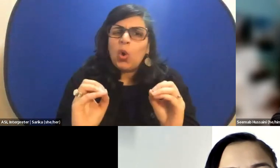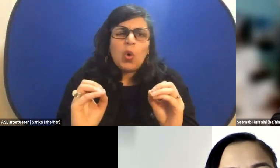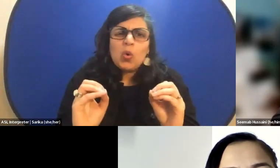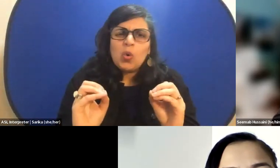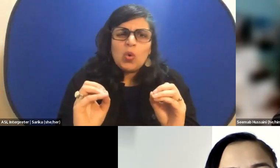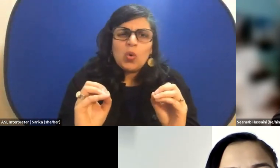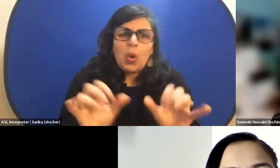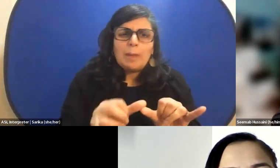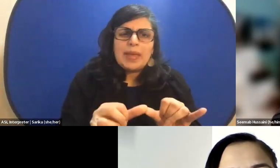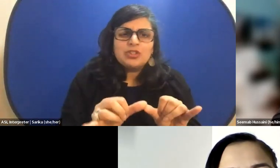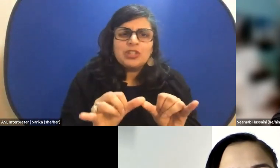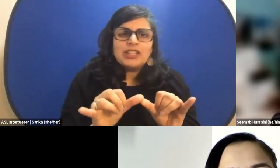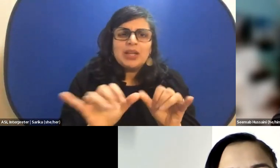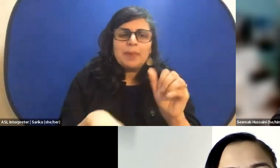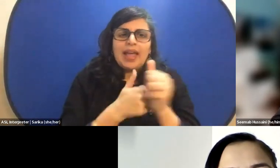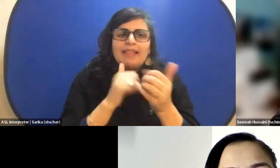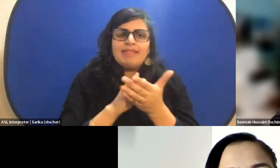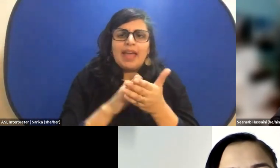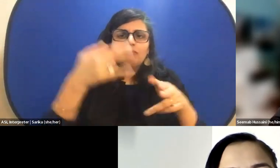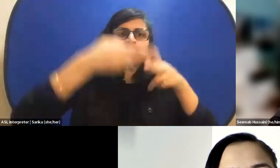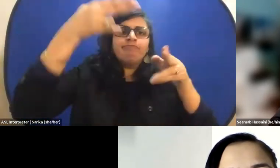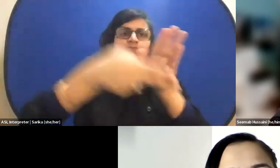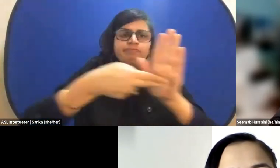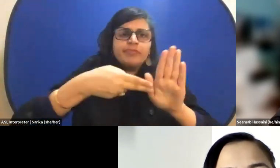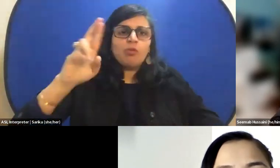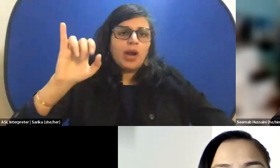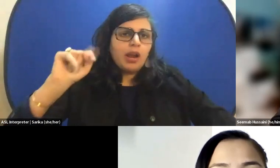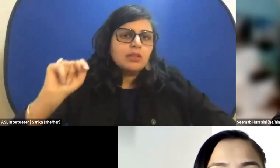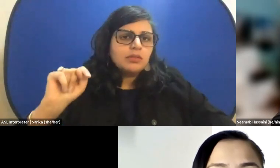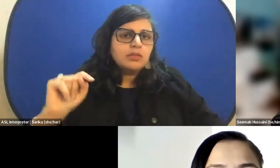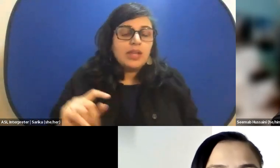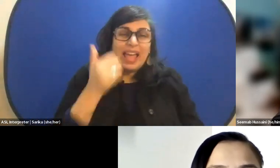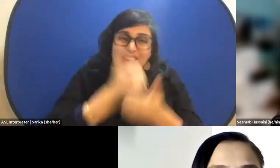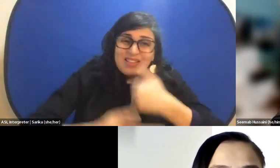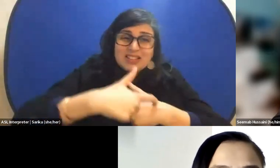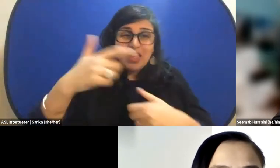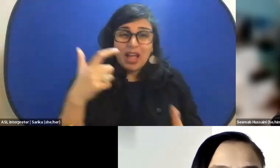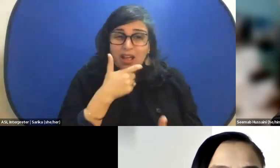constituting any moment or riot and throwing it out, there's no unit or